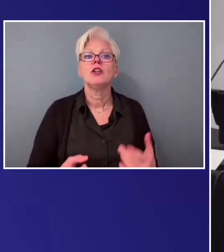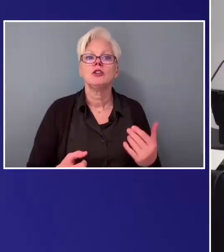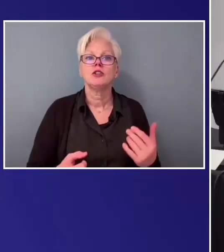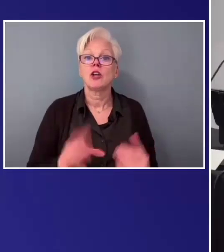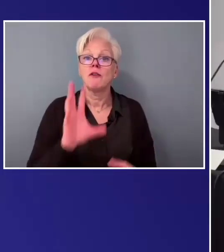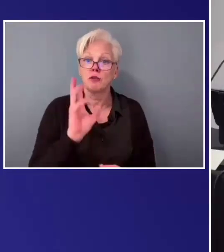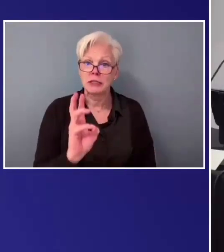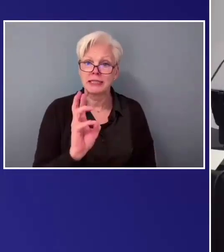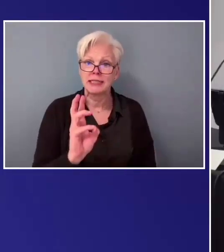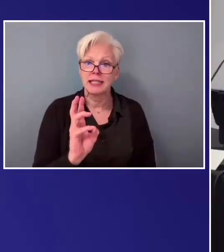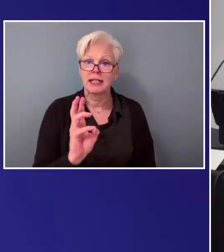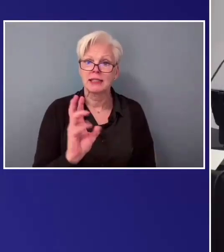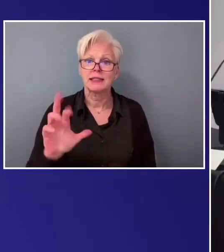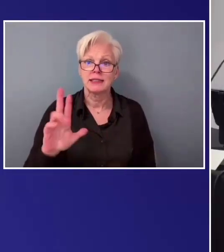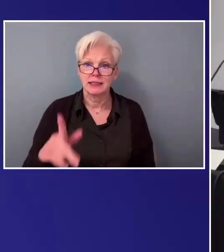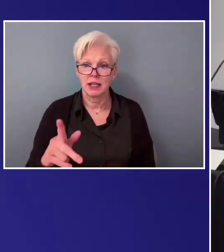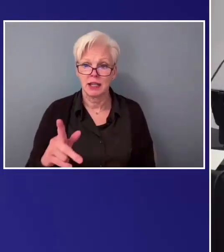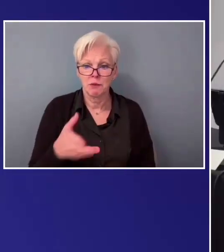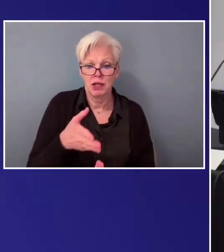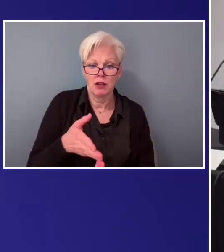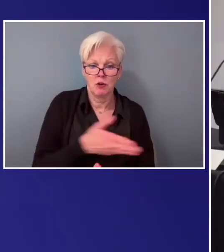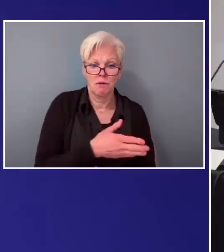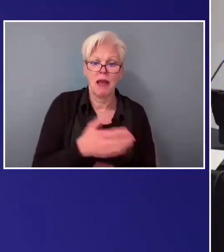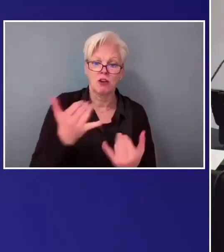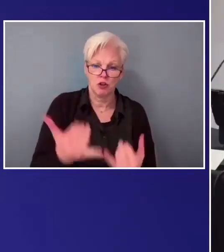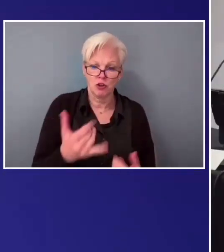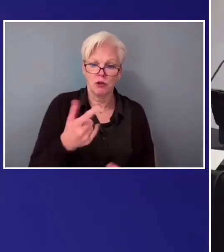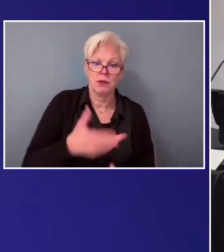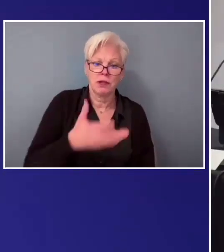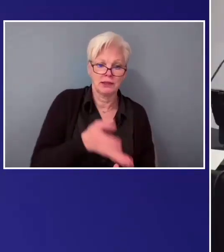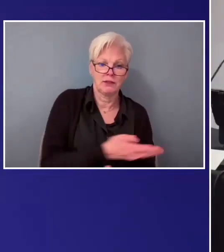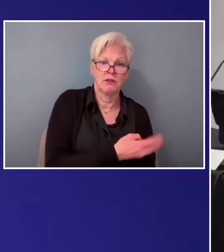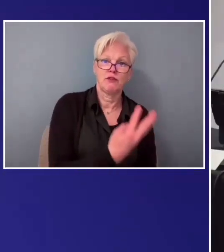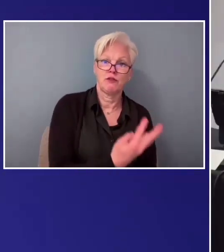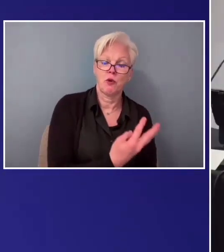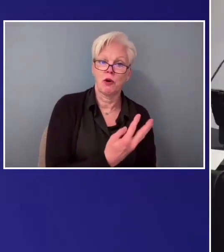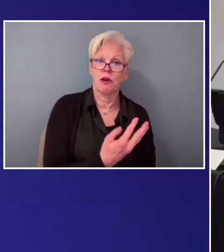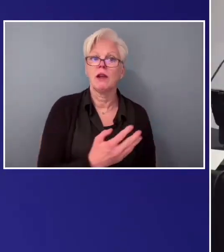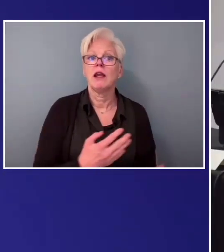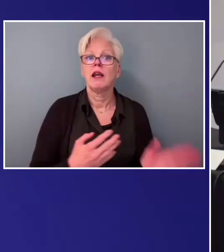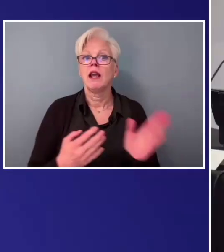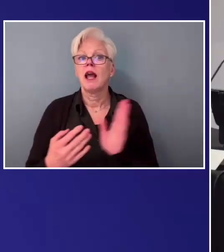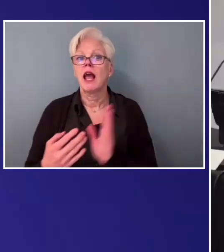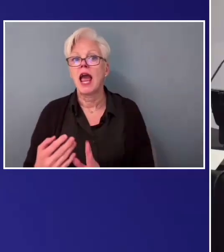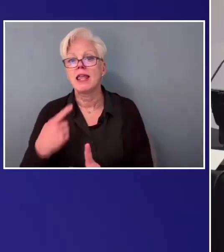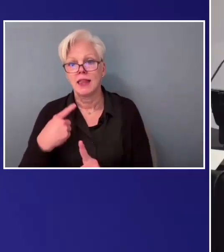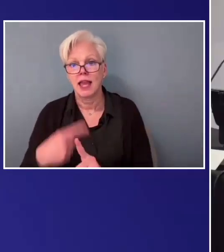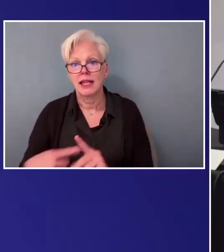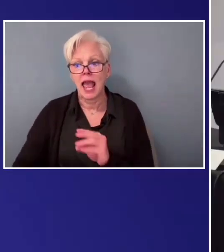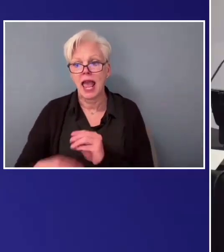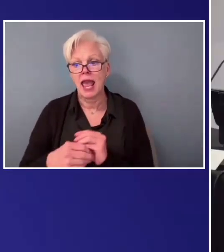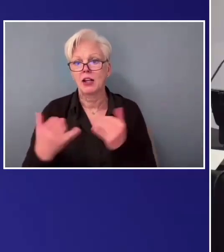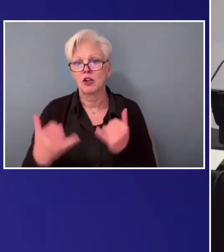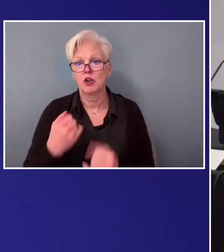CIP plus just the current for, for -- excuse me, current plus four years back for the six-digit CIP plus the current for four-digits.